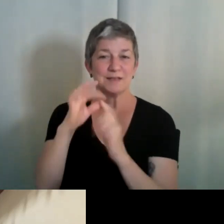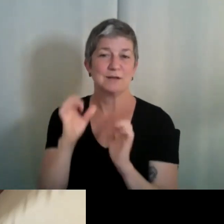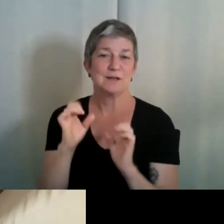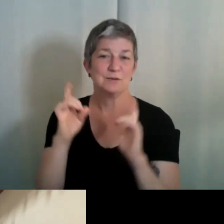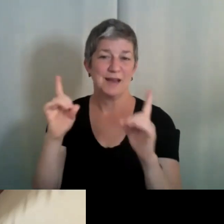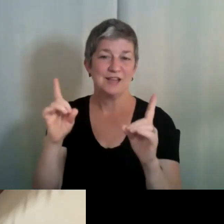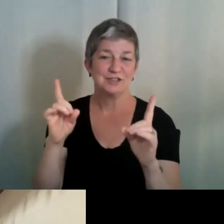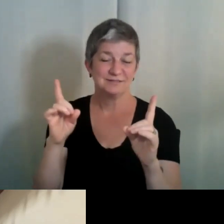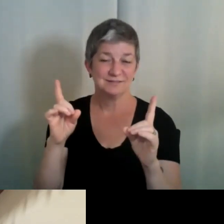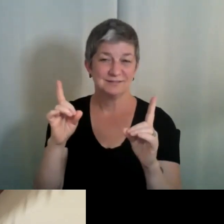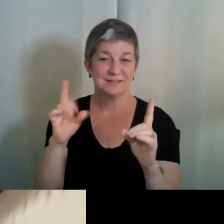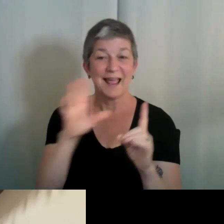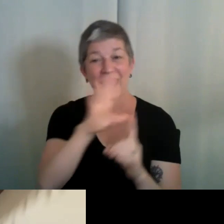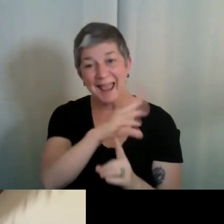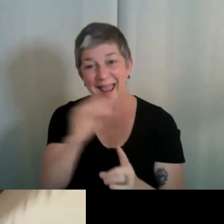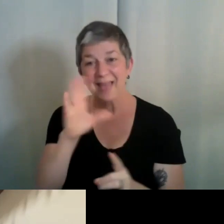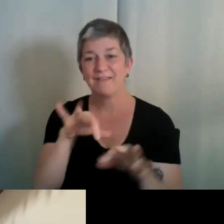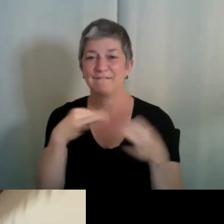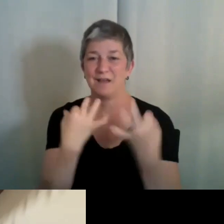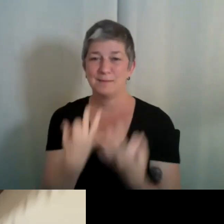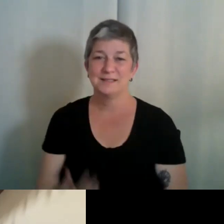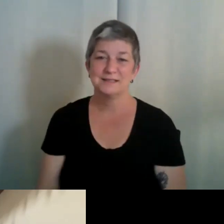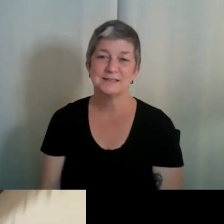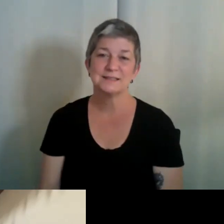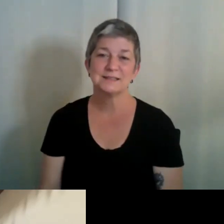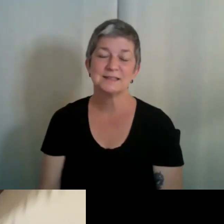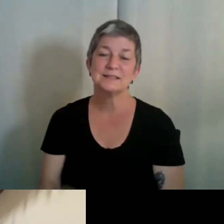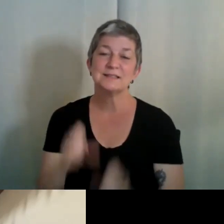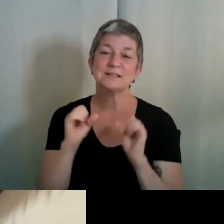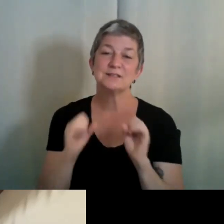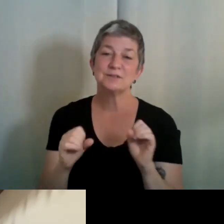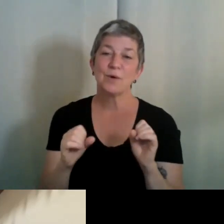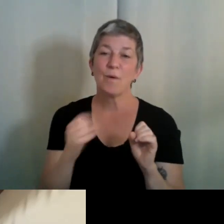needs and their families. And so they run the school like a